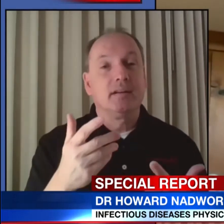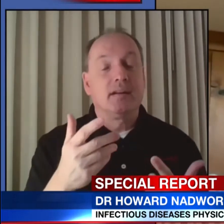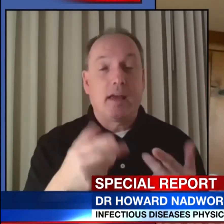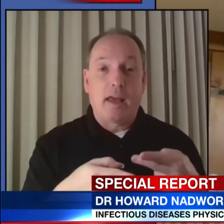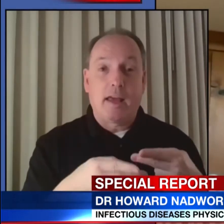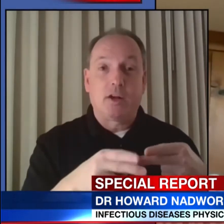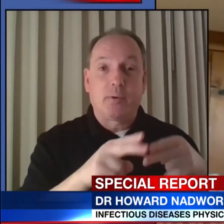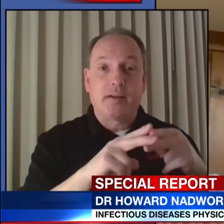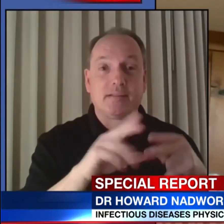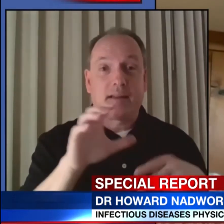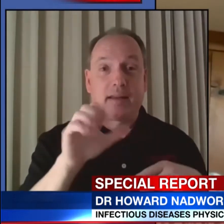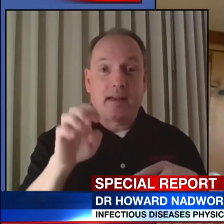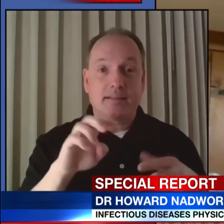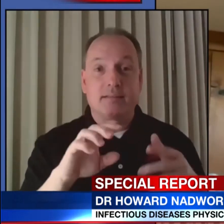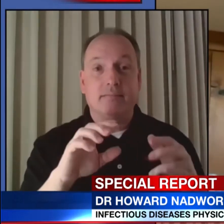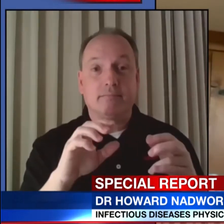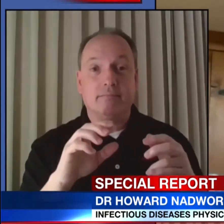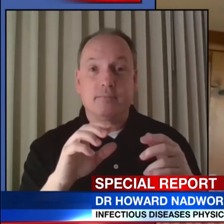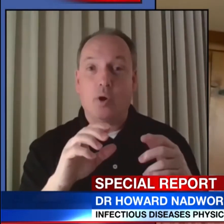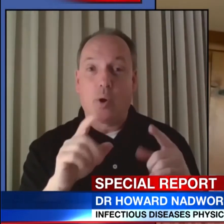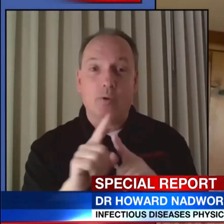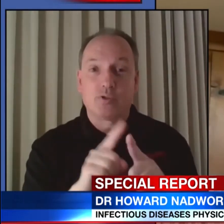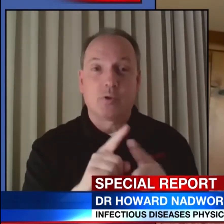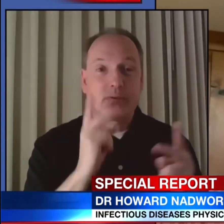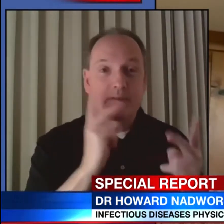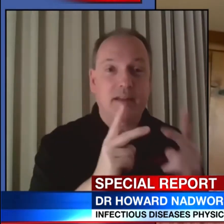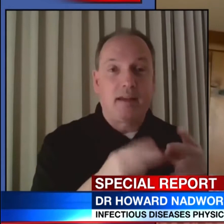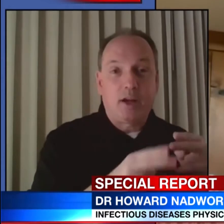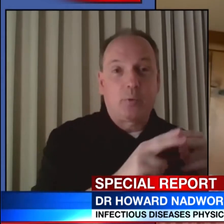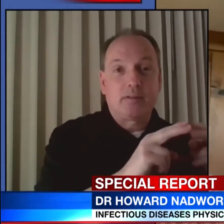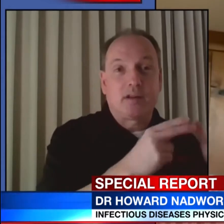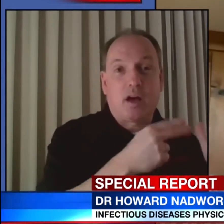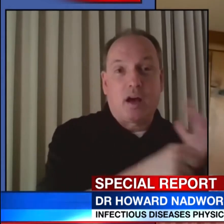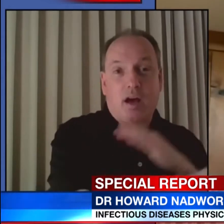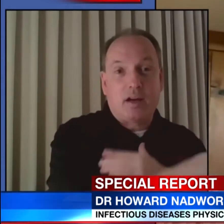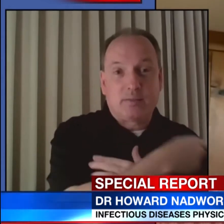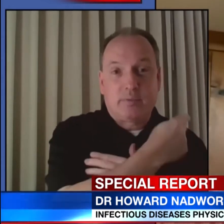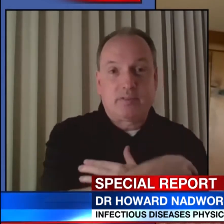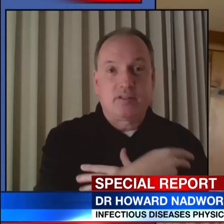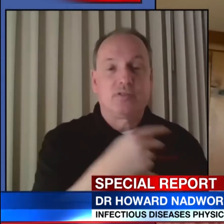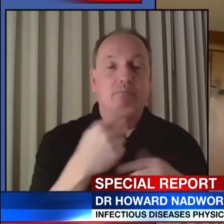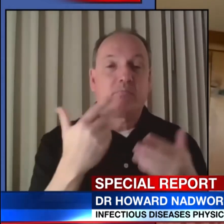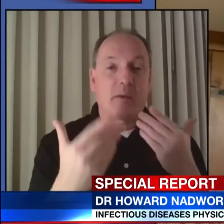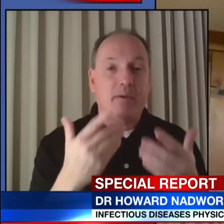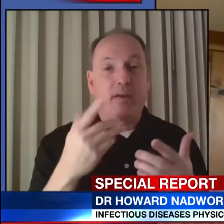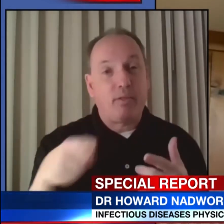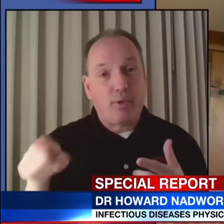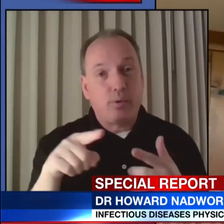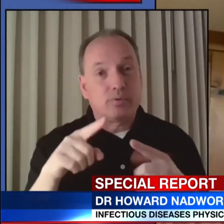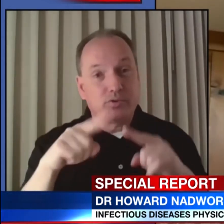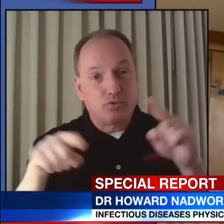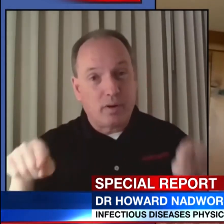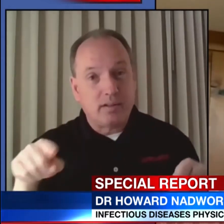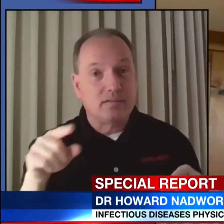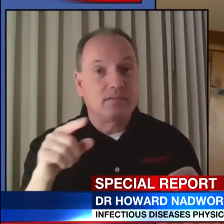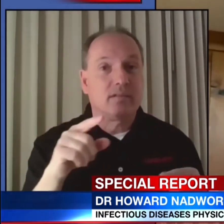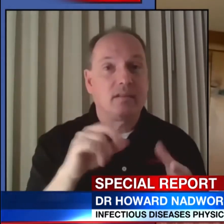BUT, ONLY TIME WILL TELL. IN MOST PLACES THAT ARE SEEING INCREASING CASES THEY ARE SEEING INCREASE IN